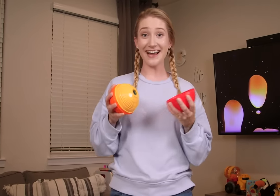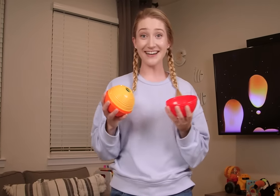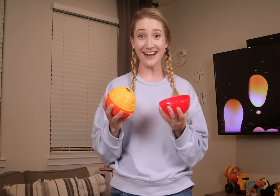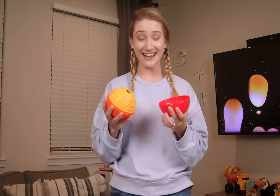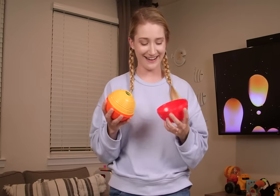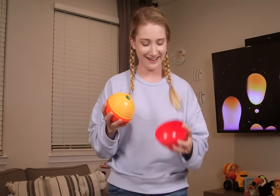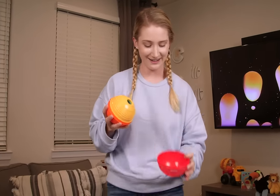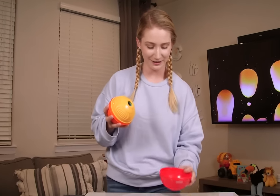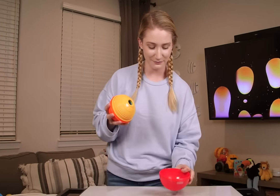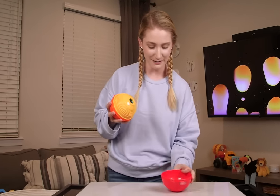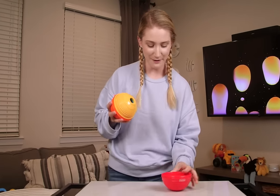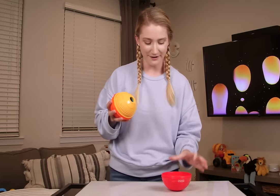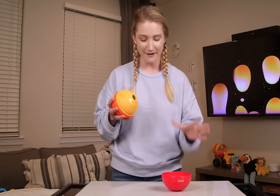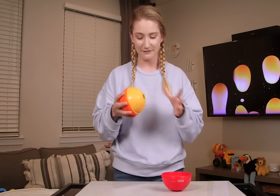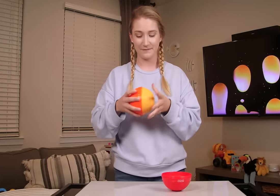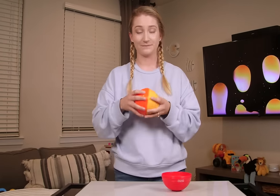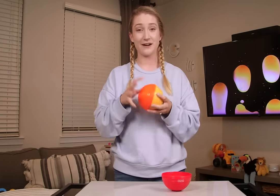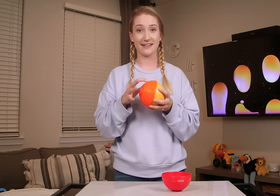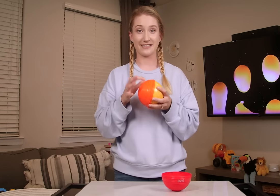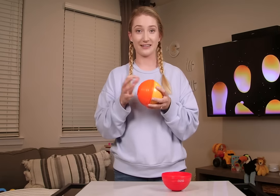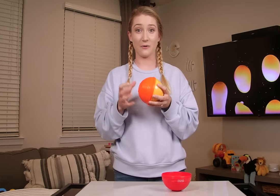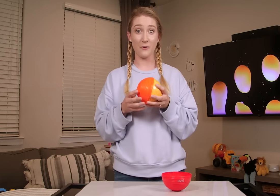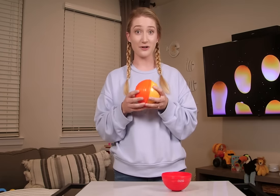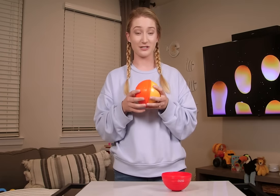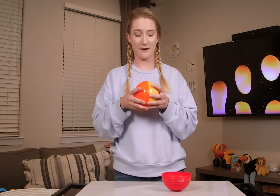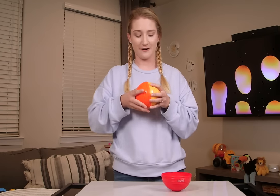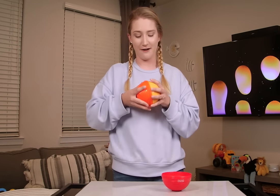I got it! Got the red part off. Now I get to get the orange part off.